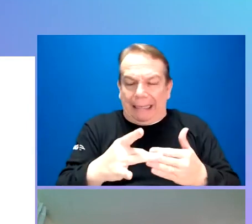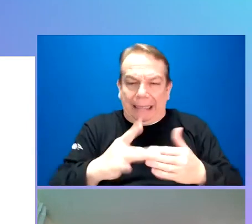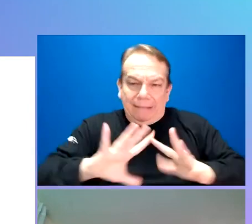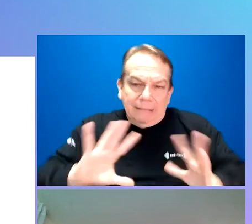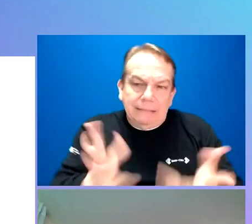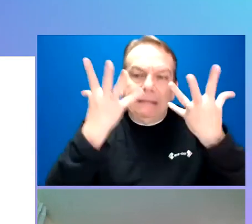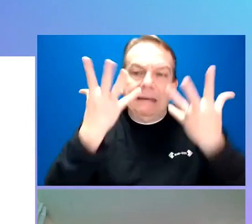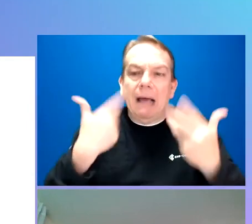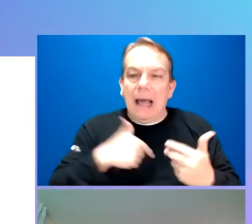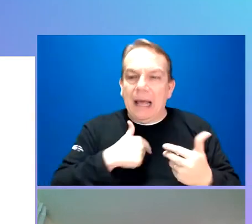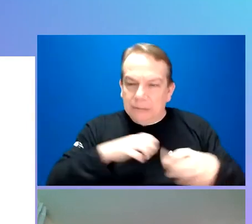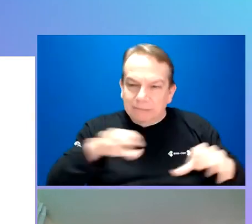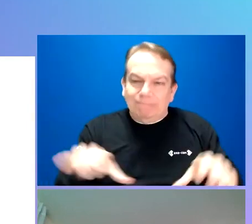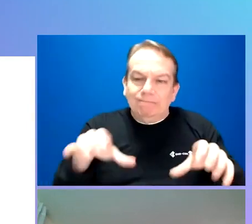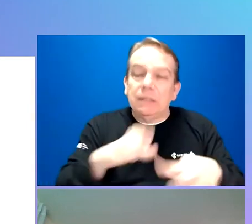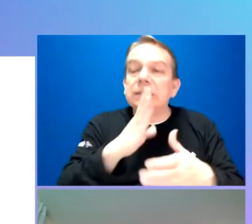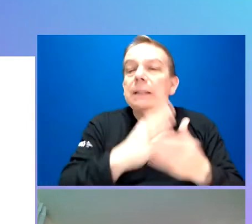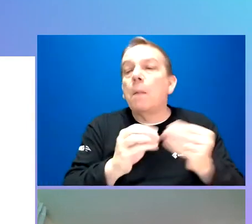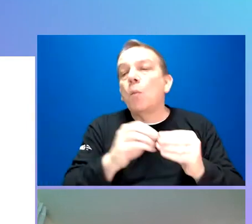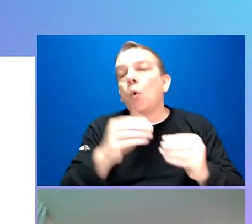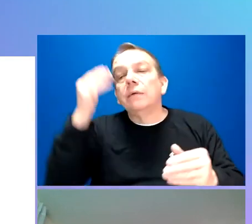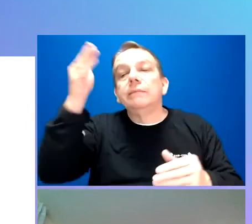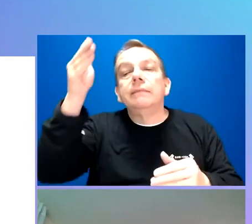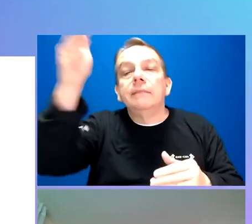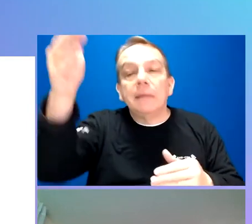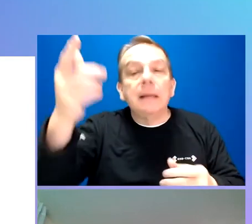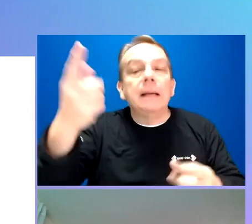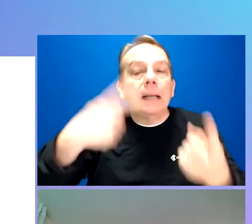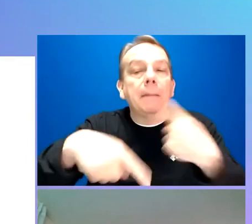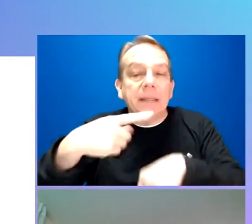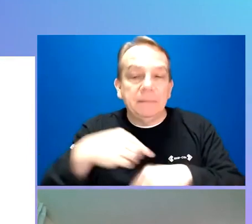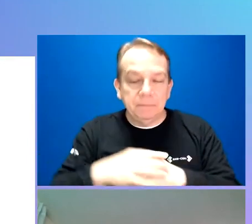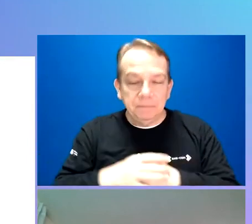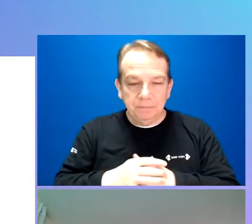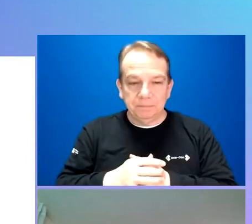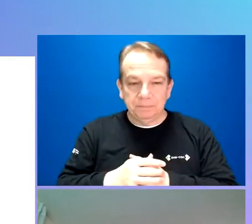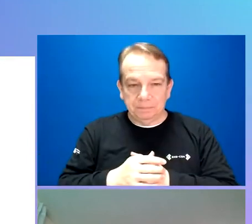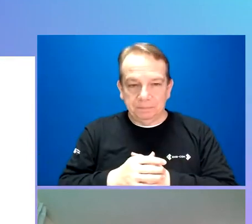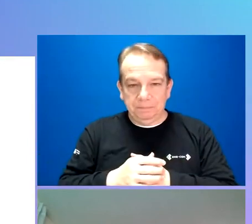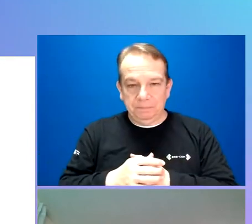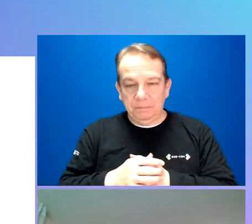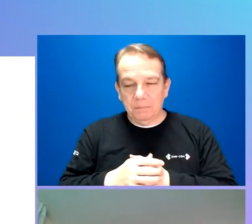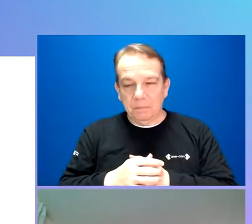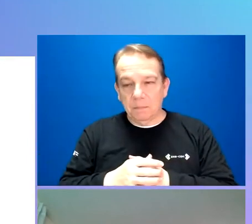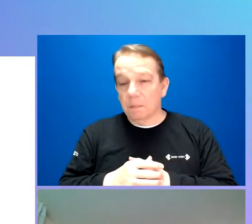them were a bit distant. But here are these. Um, uh, when we